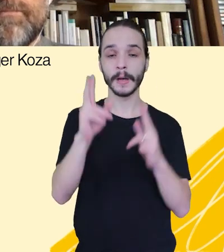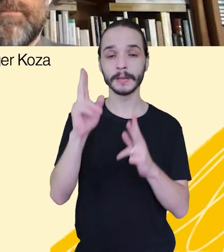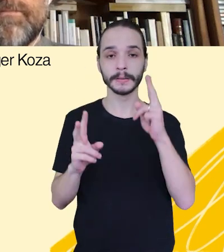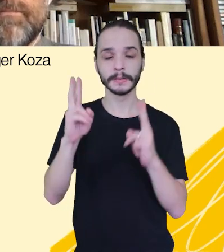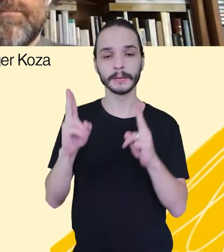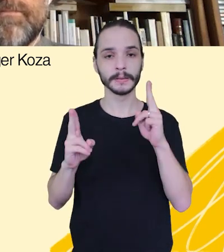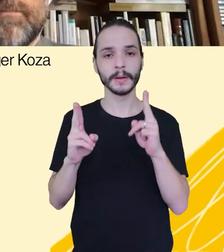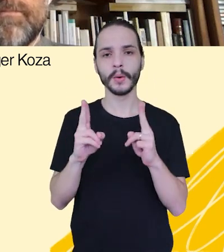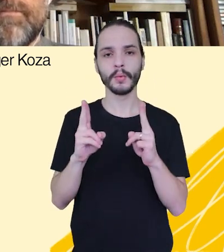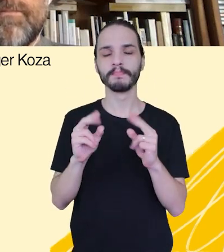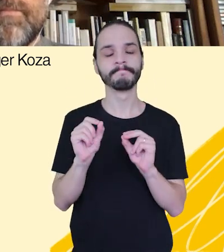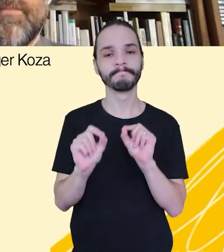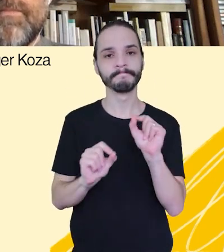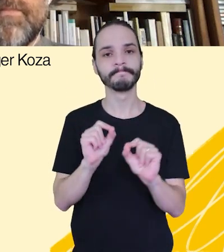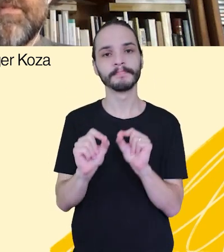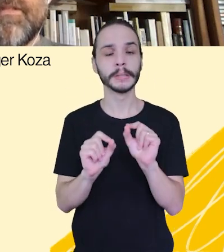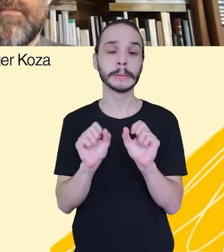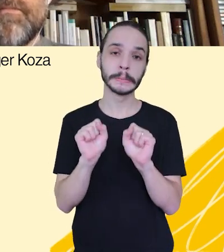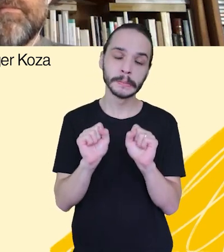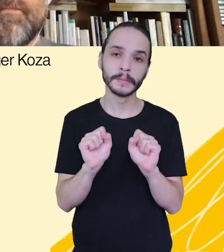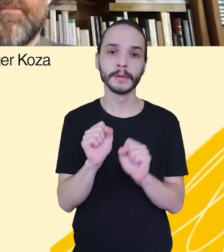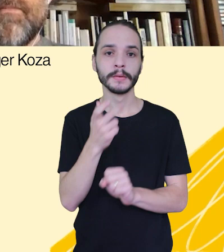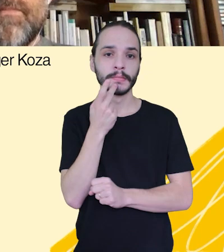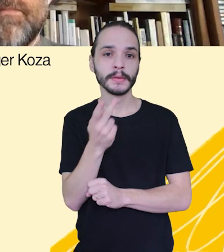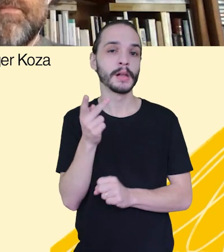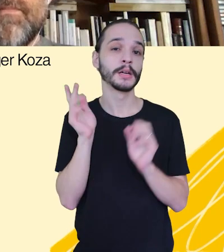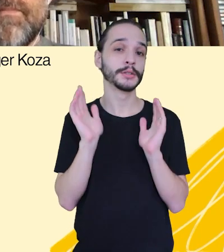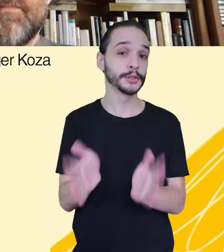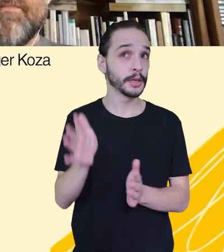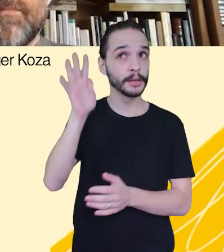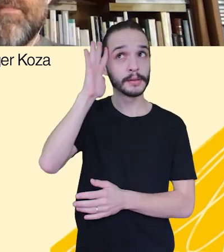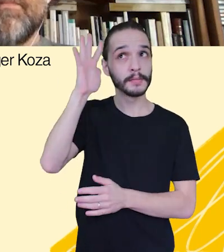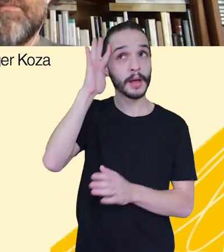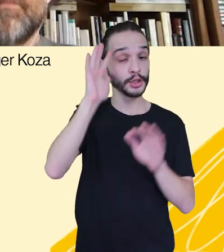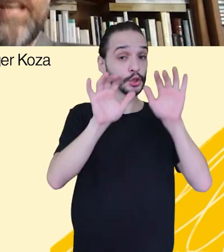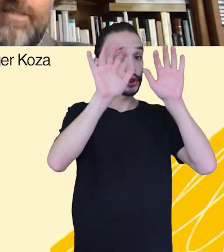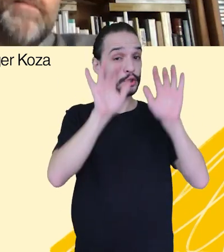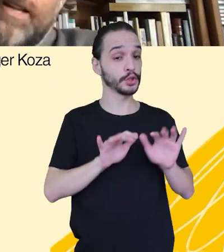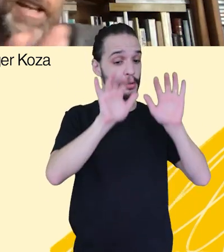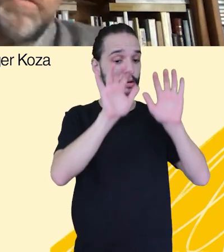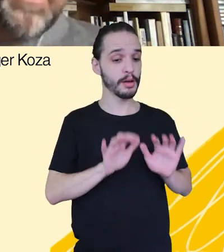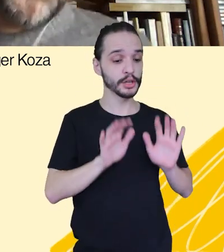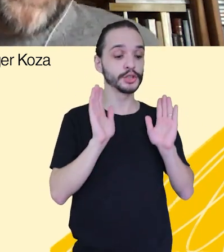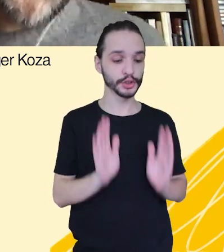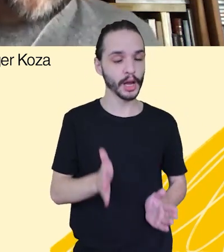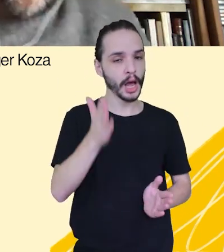you can more or less say that I have the editing in mind when I write. Yes, I can imagine.